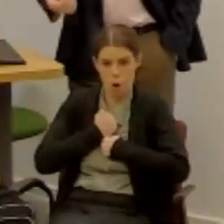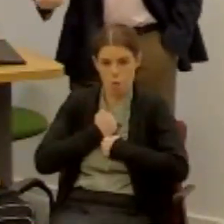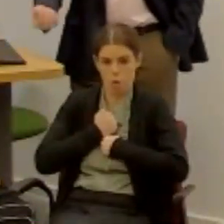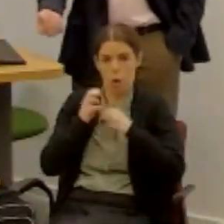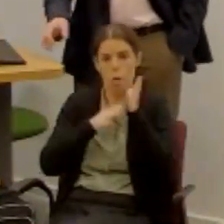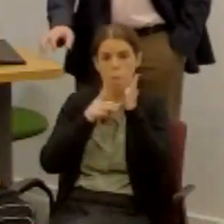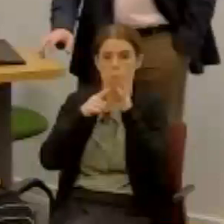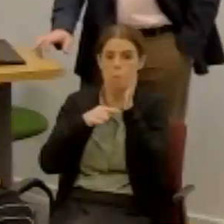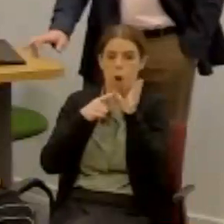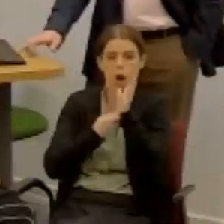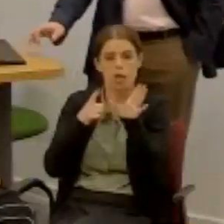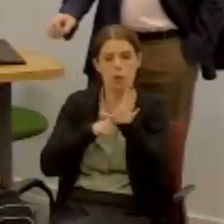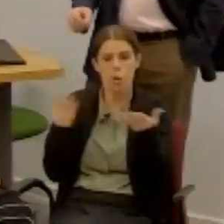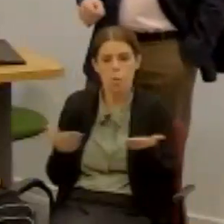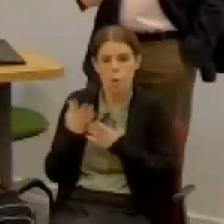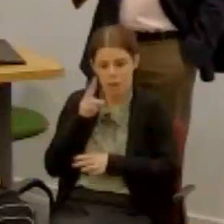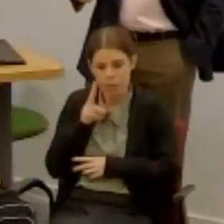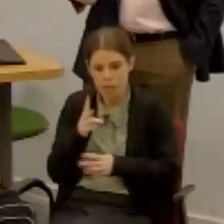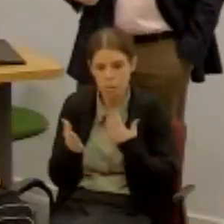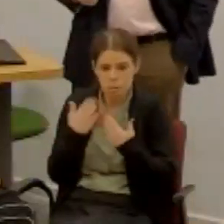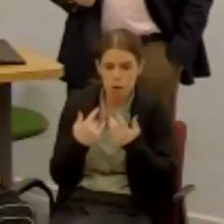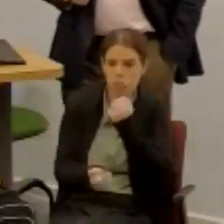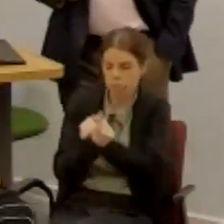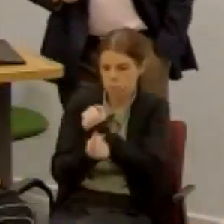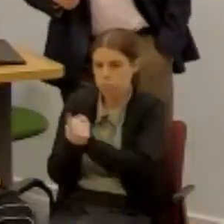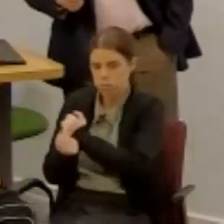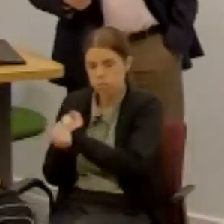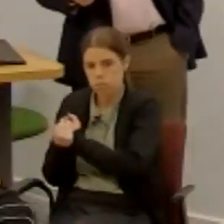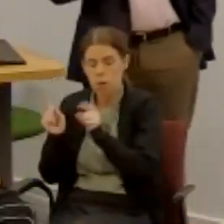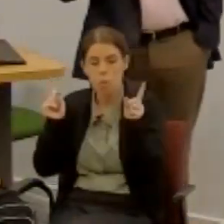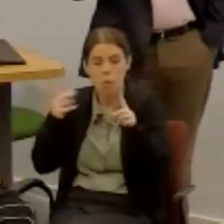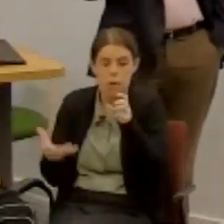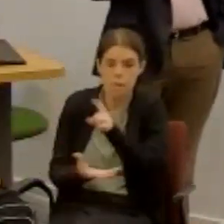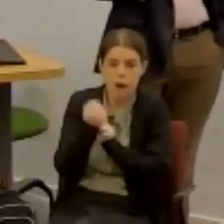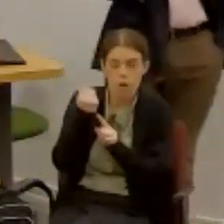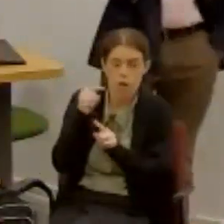Where can we see this pathology when we do that? What we find is that what we thought was just a problem of boxers?